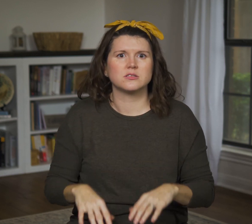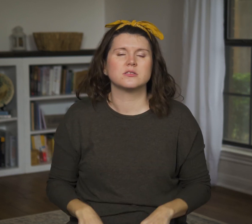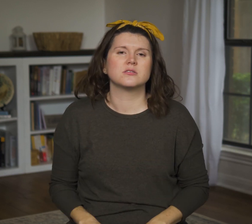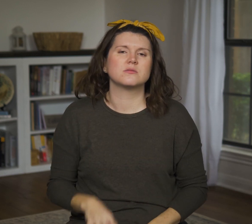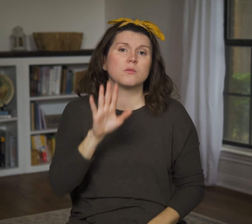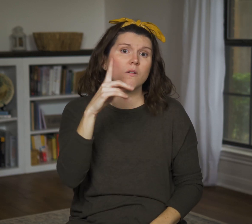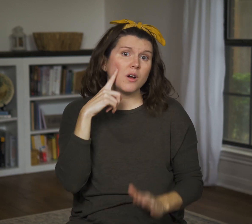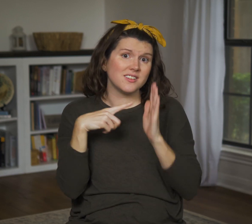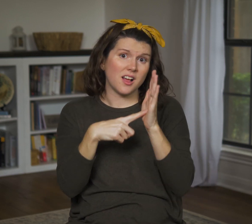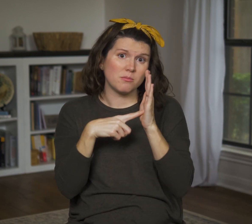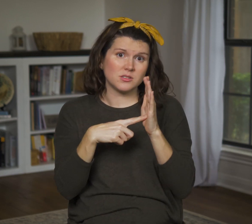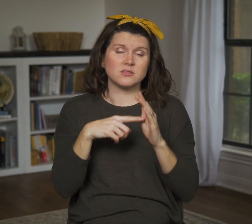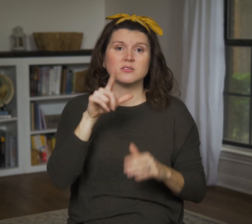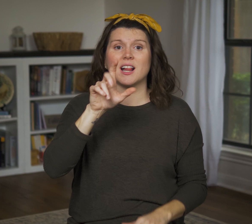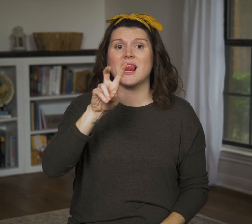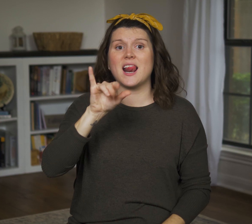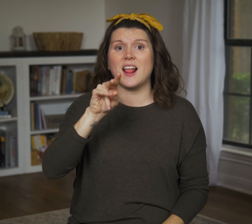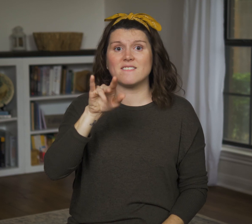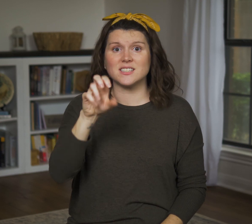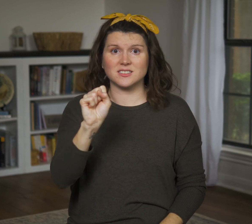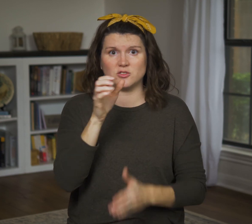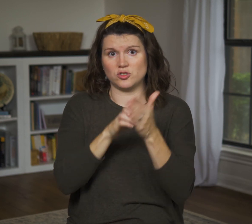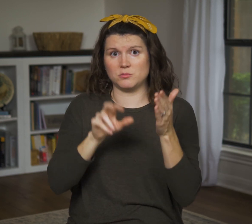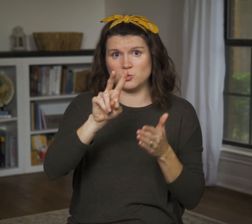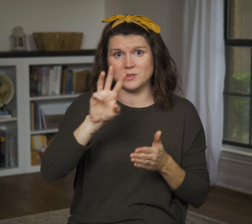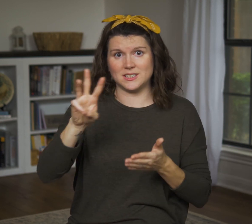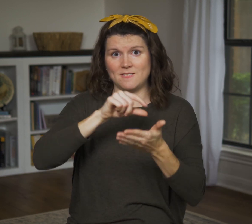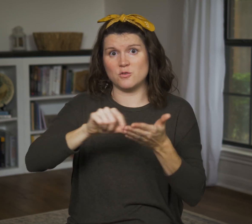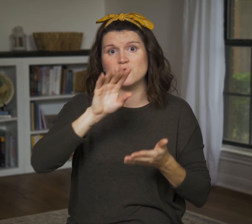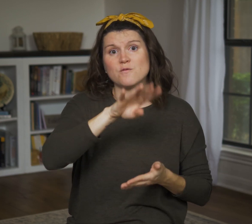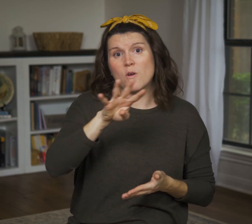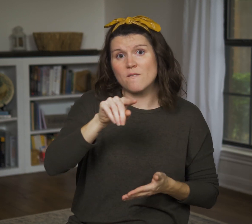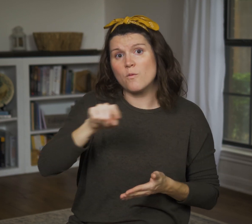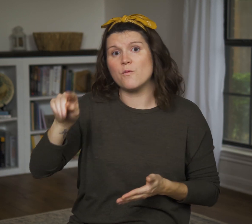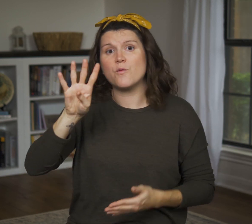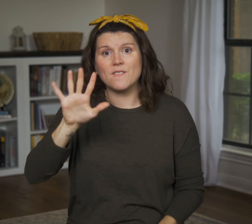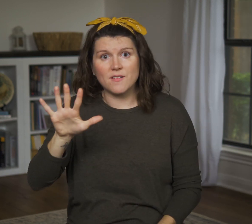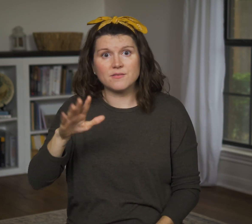For example, in Leviticus 26:44-45